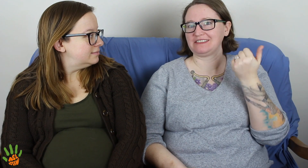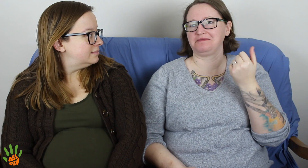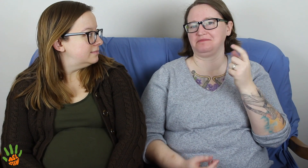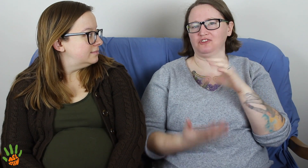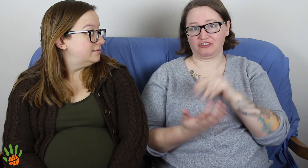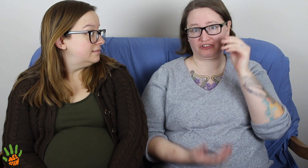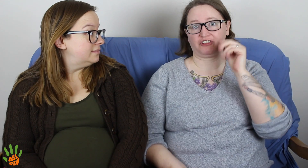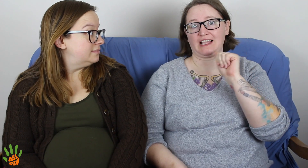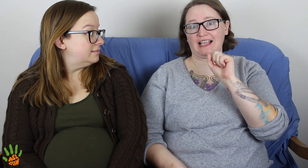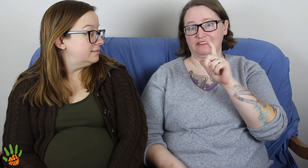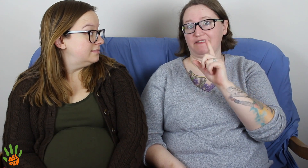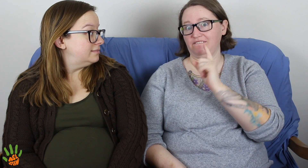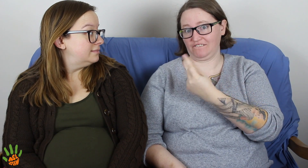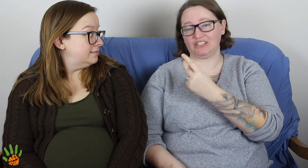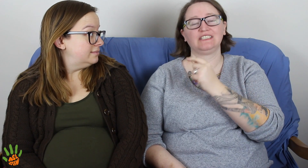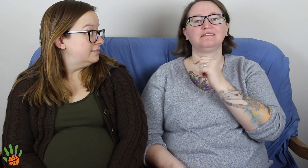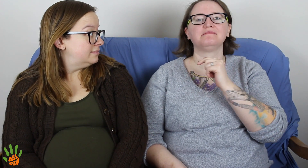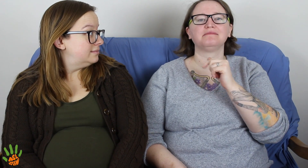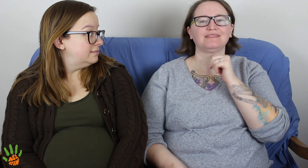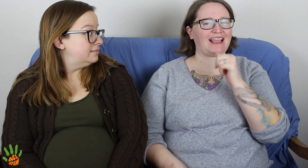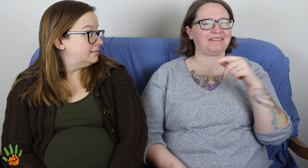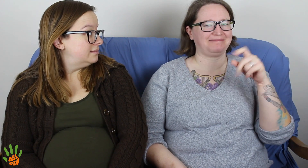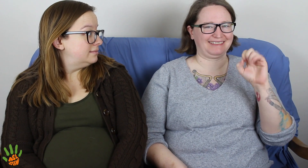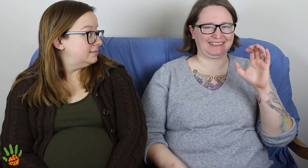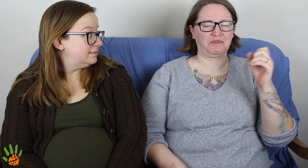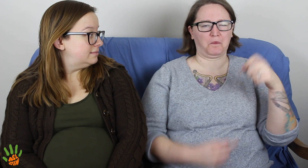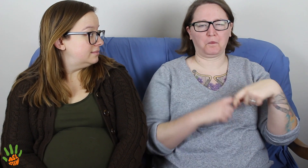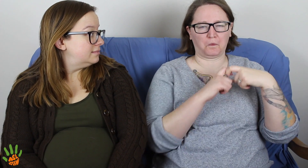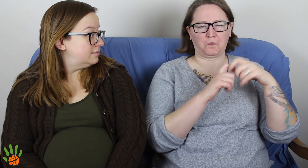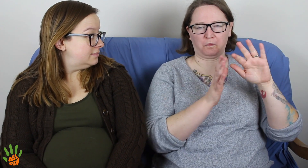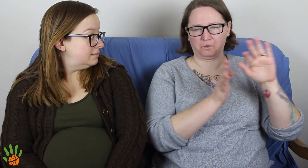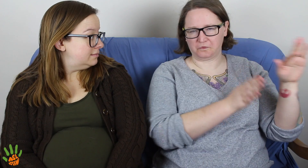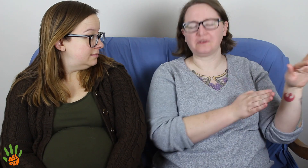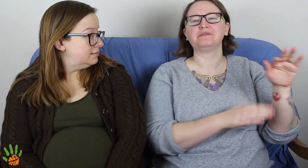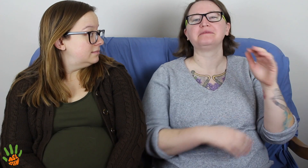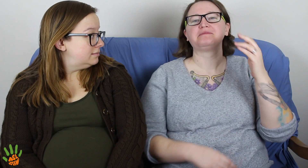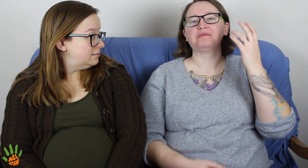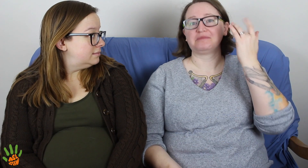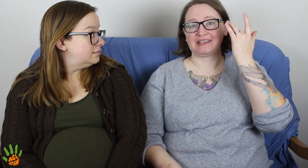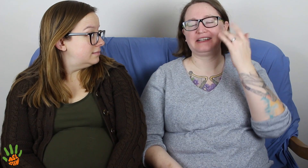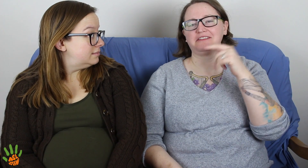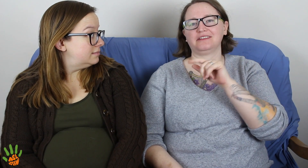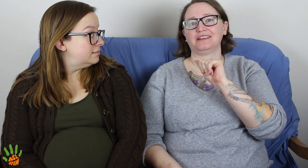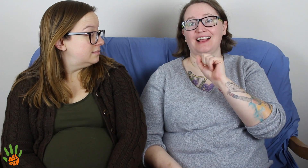is it's best to learn ASL first, not PSE. That can be put on the back burner.